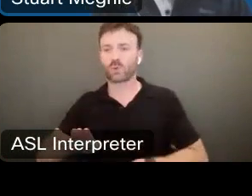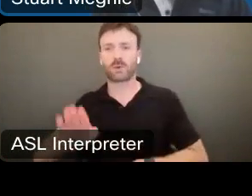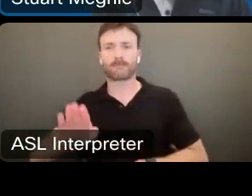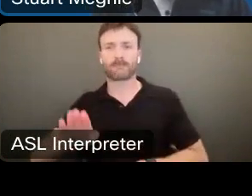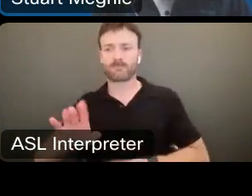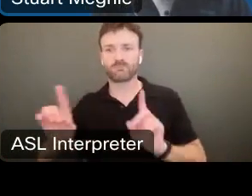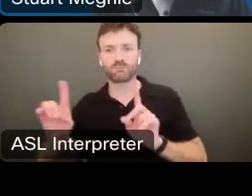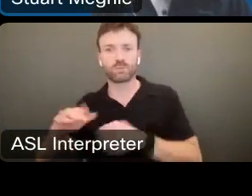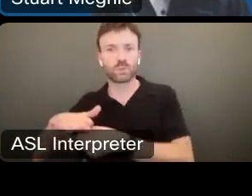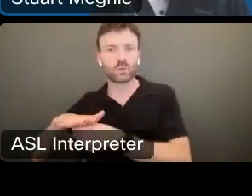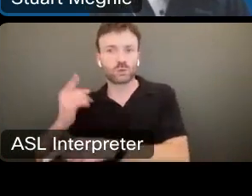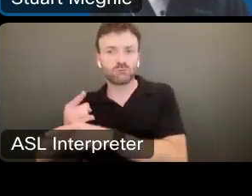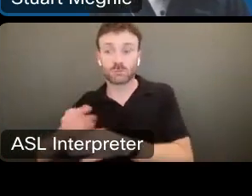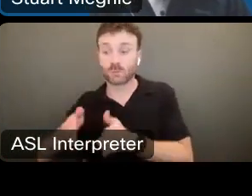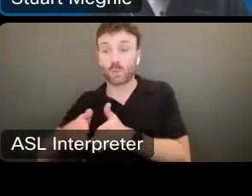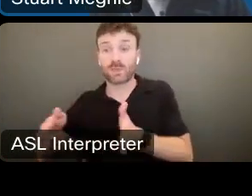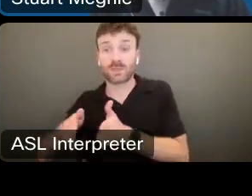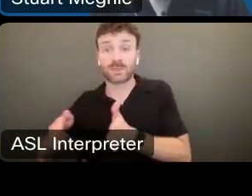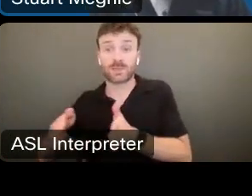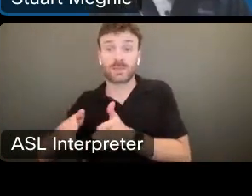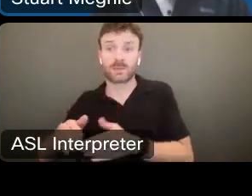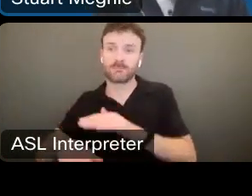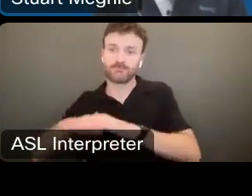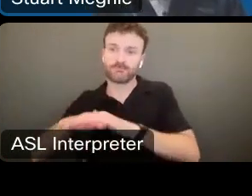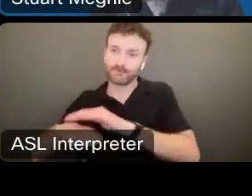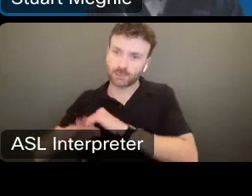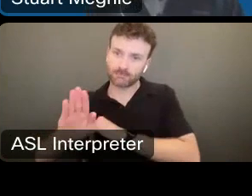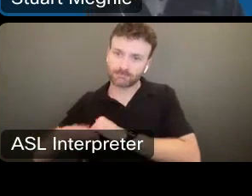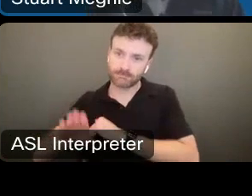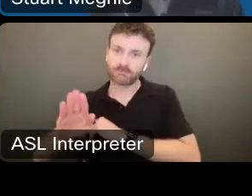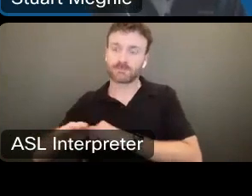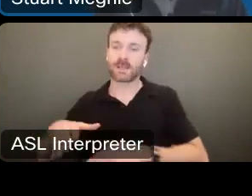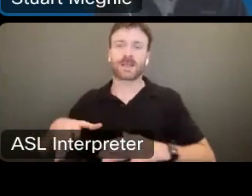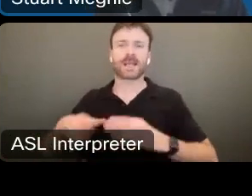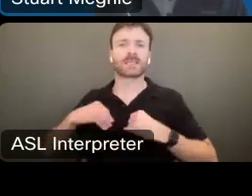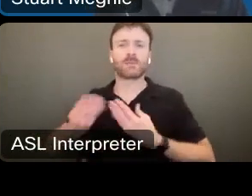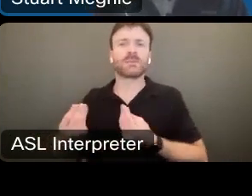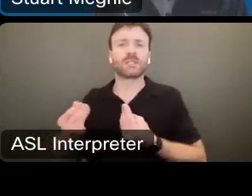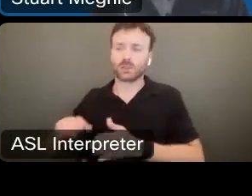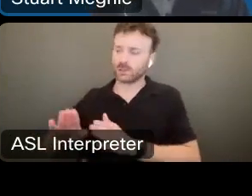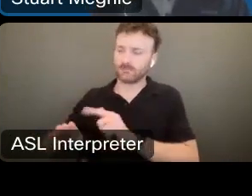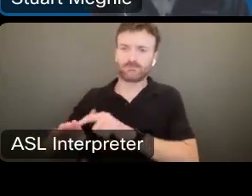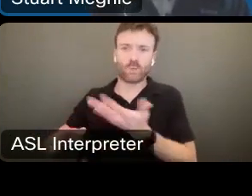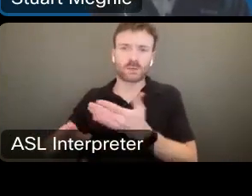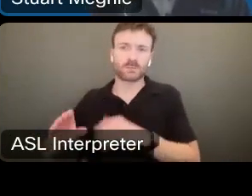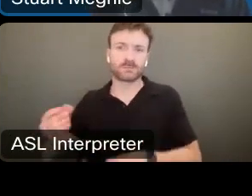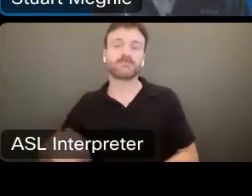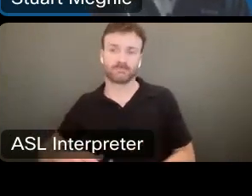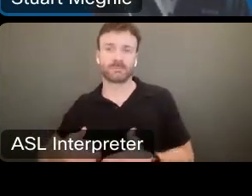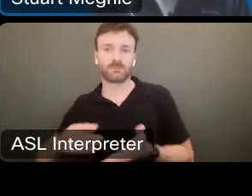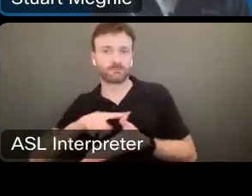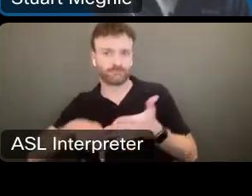the widths, maximum slopes, acceptable materials.